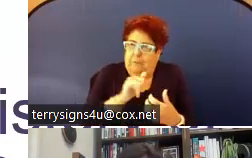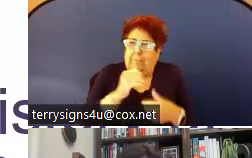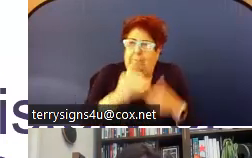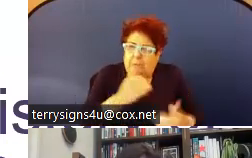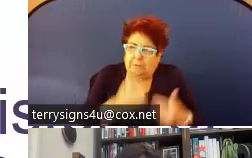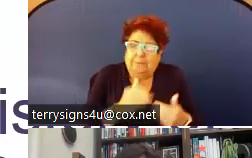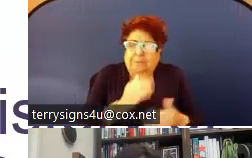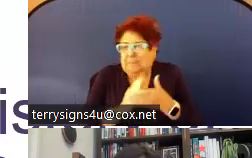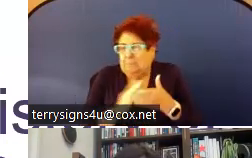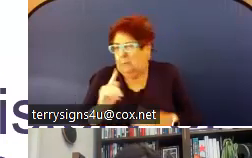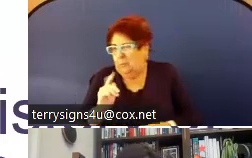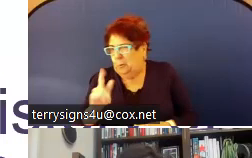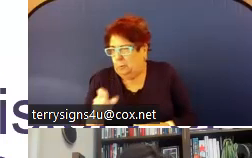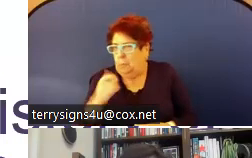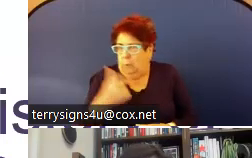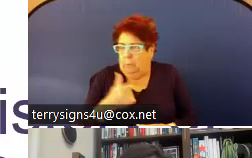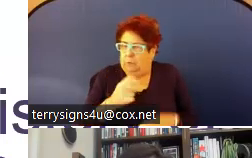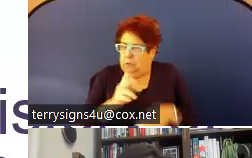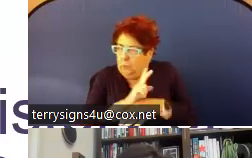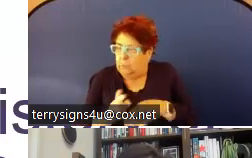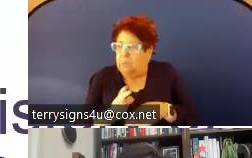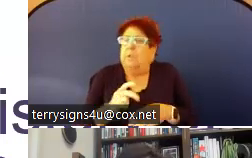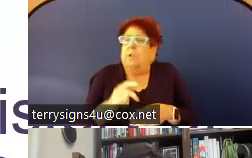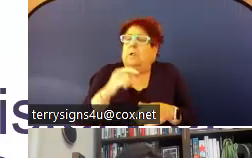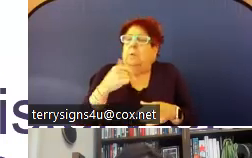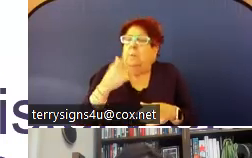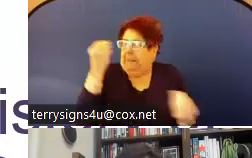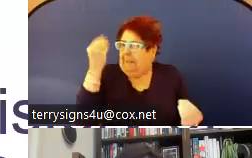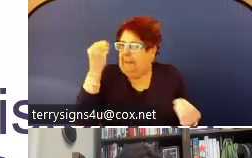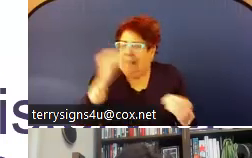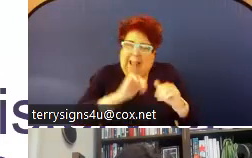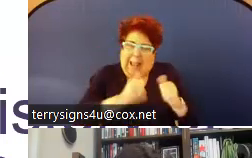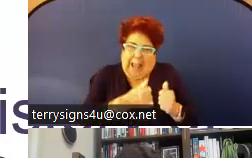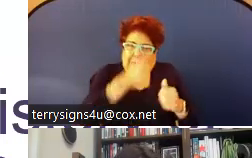We did have to think through how we could really approach each partner differently and recognize